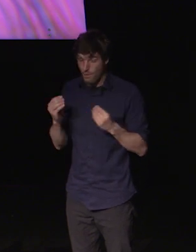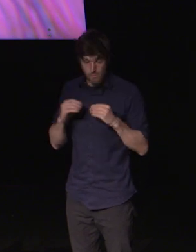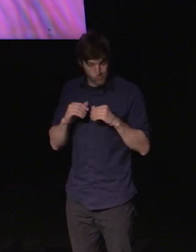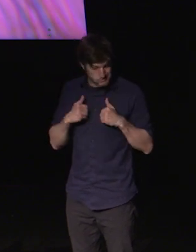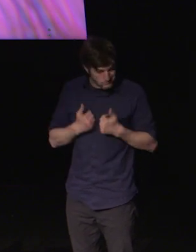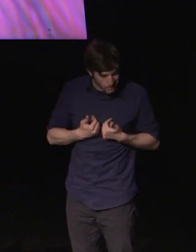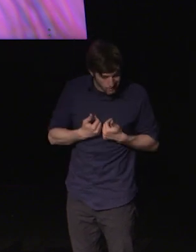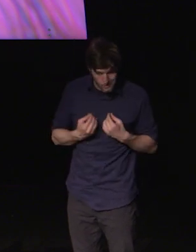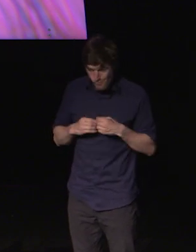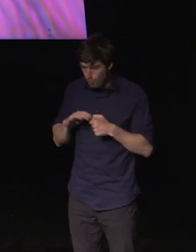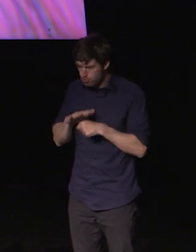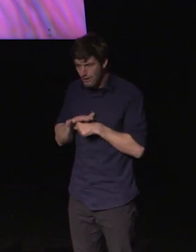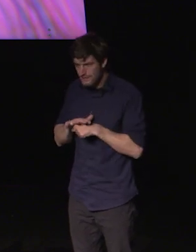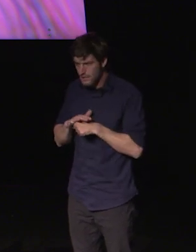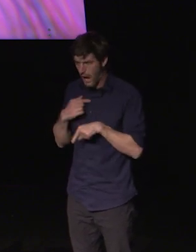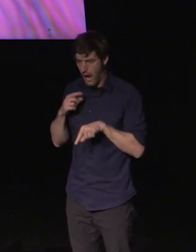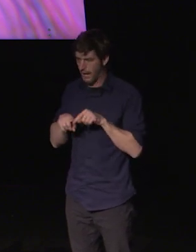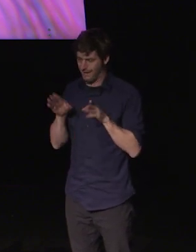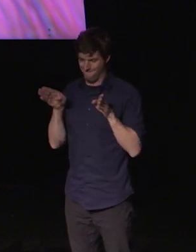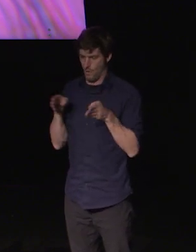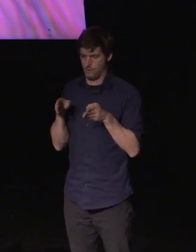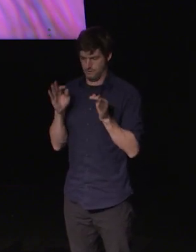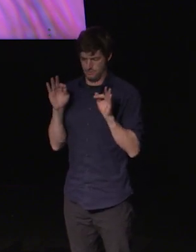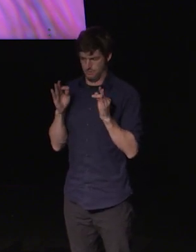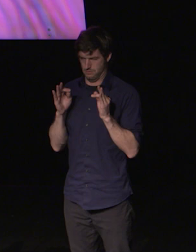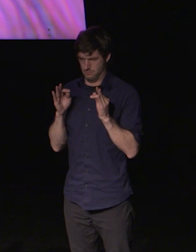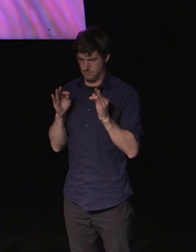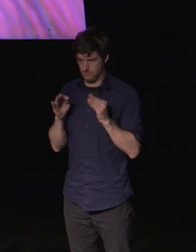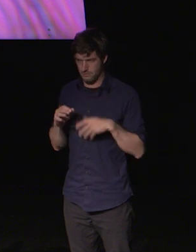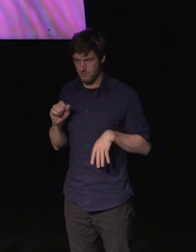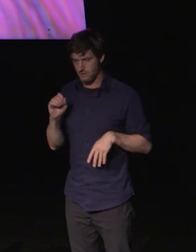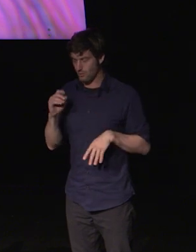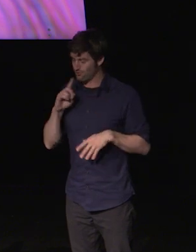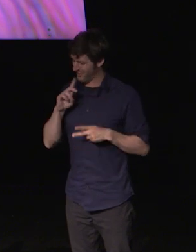it gets worse and focus just gets that much harder. Like actual physical focus on a thing.